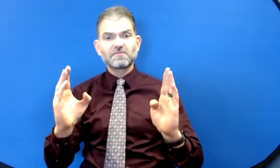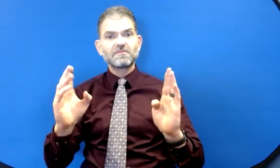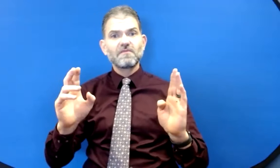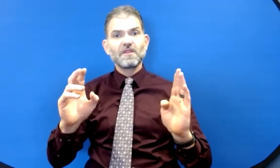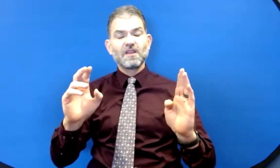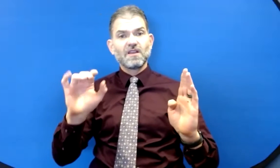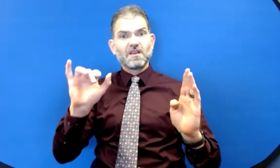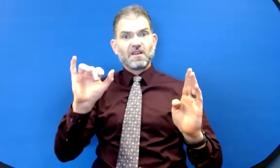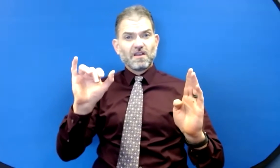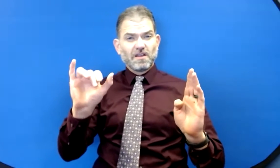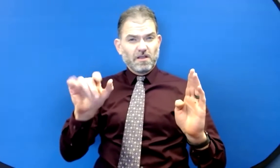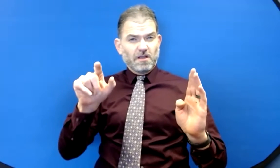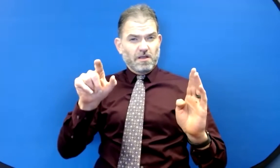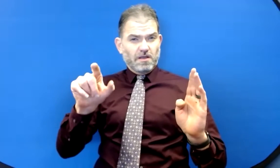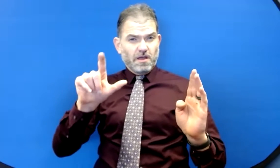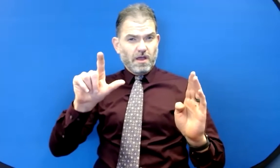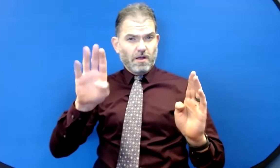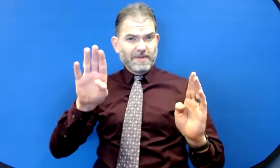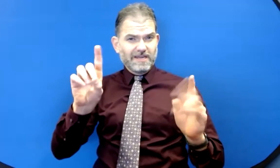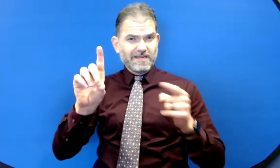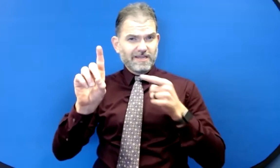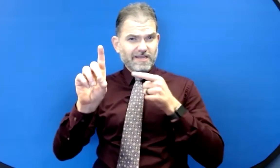ASL Interpreter: so that's the most common age range when it will have its onset